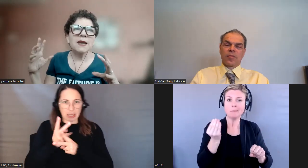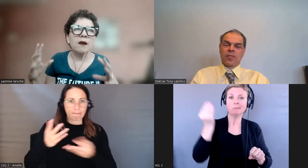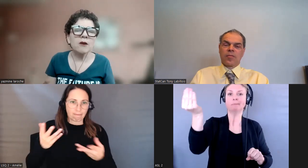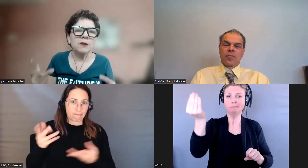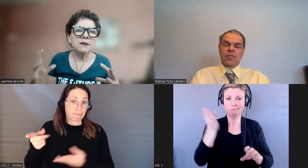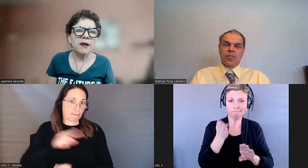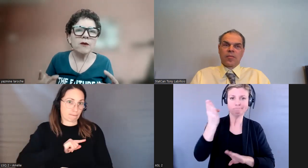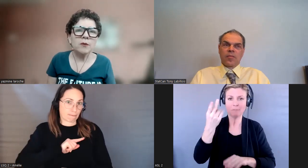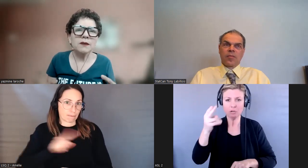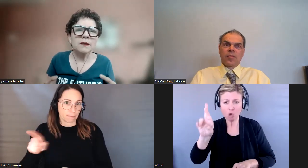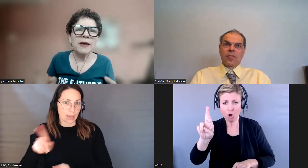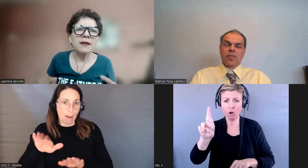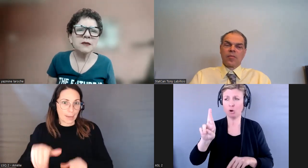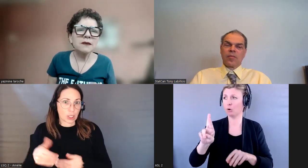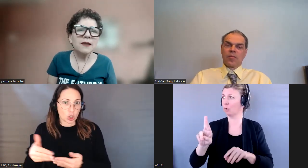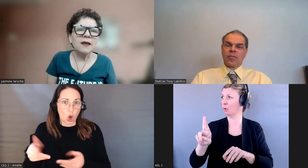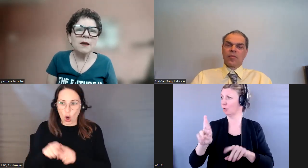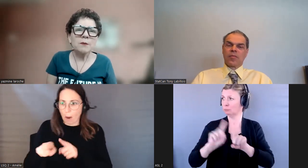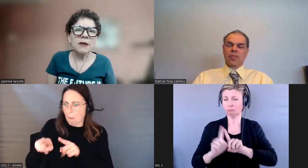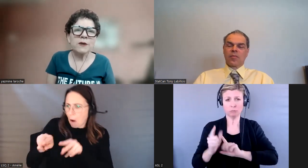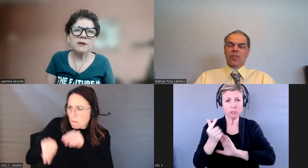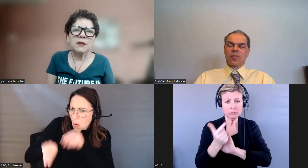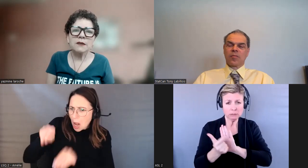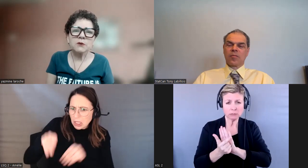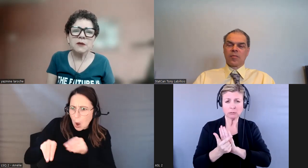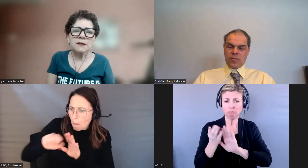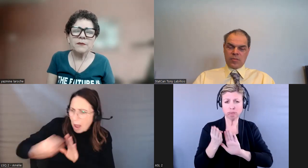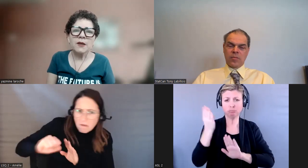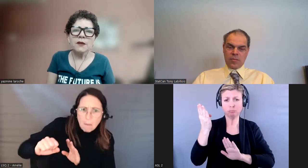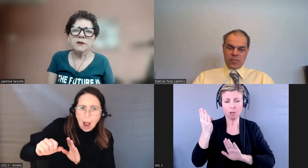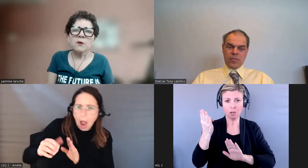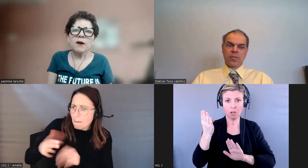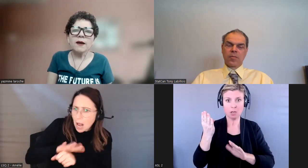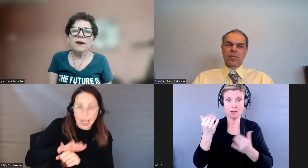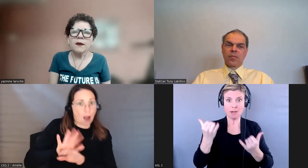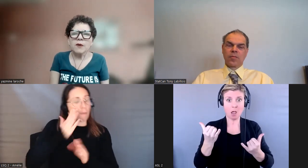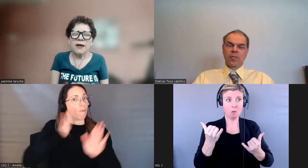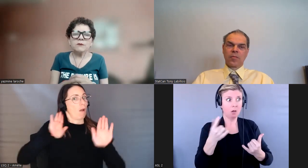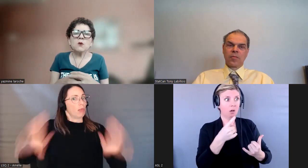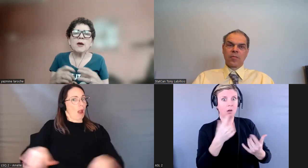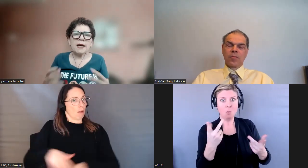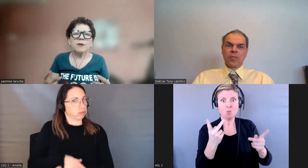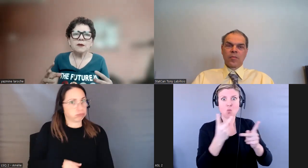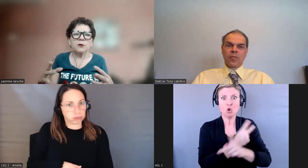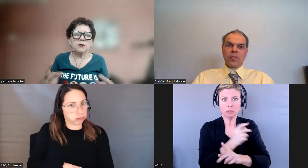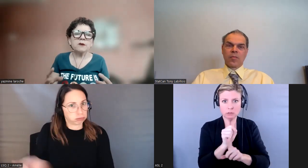difficult to imagine being faced with that choice so I I I'm so happy that we're starting